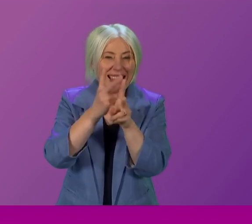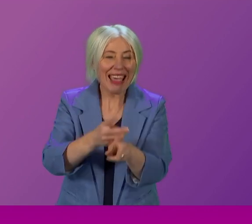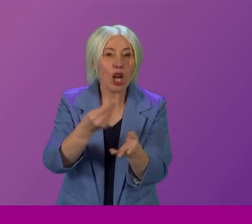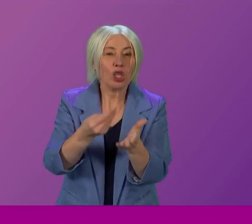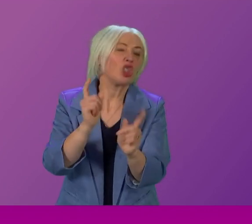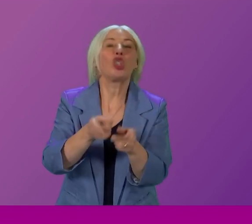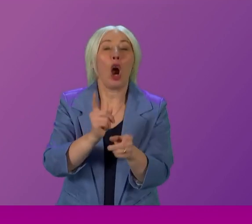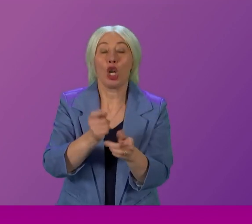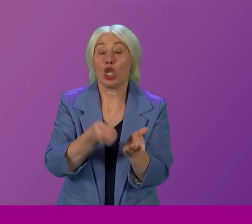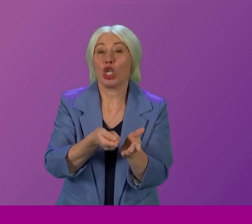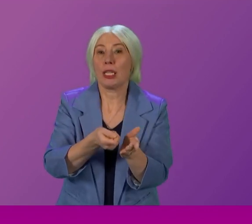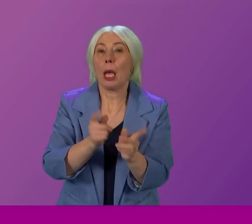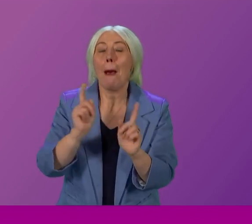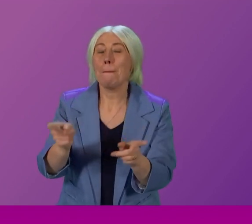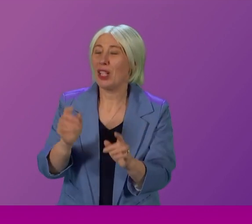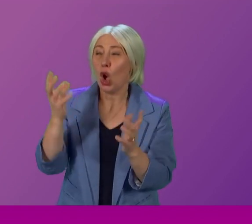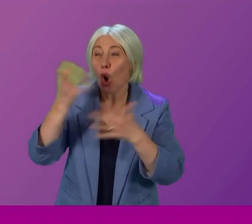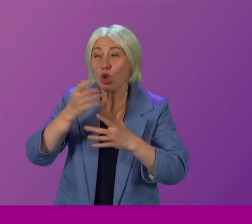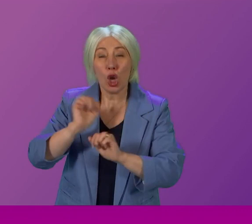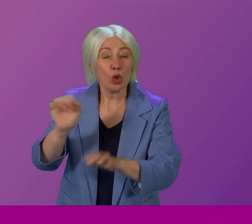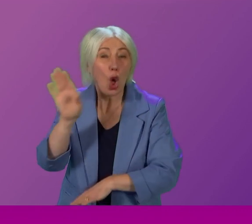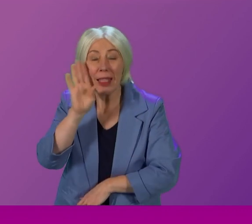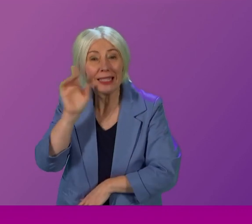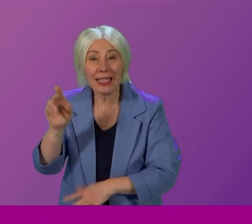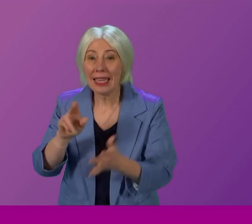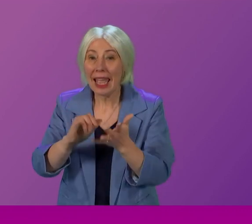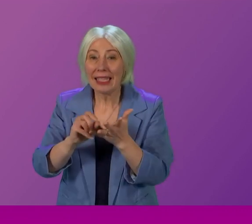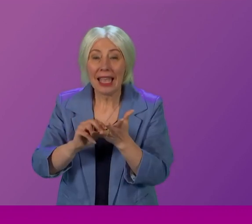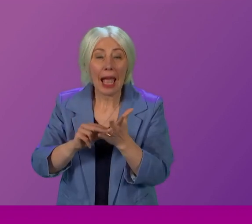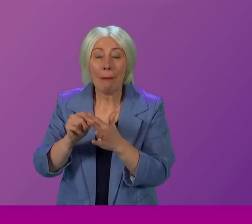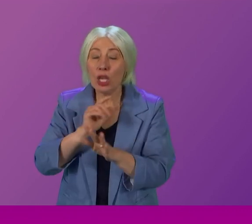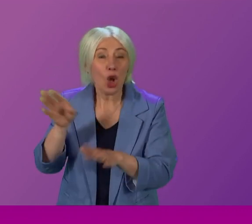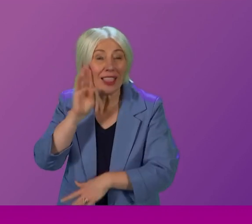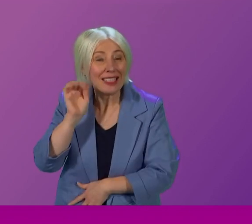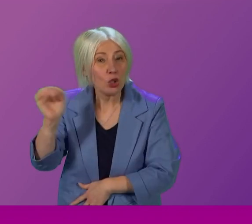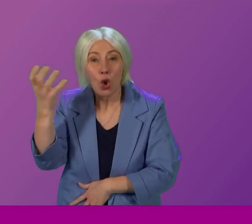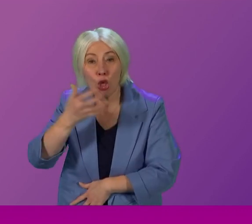it is not listening to their concerns and is intent on bulldozing the bill through.